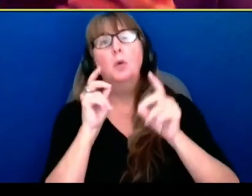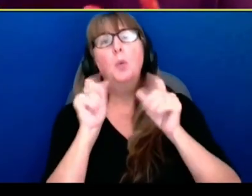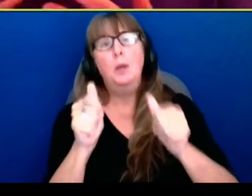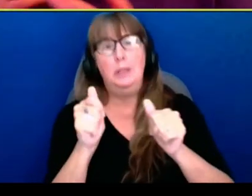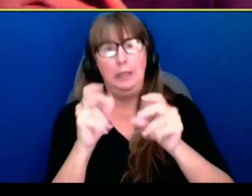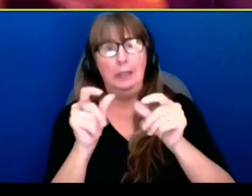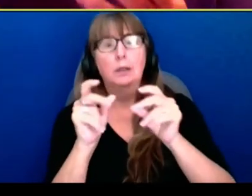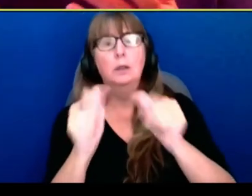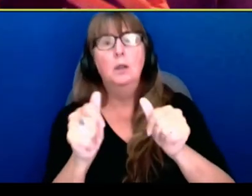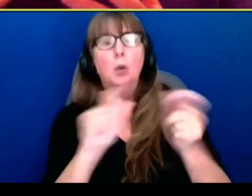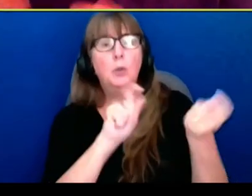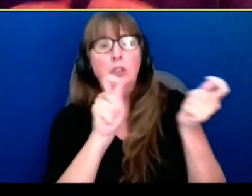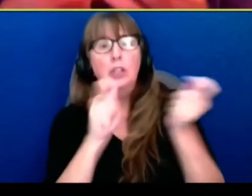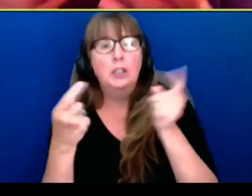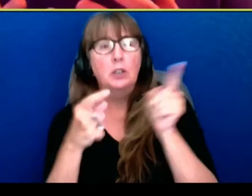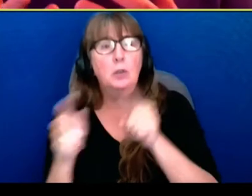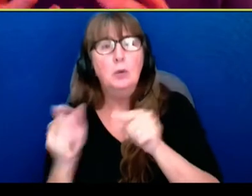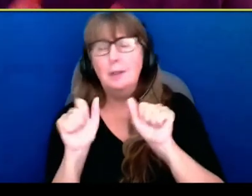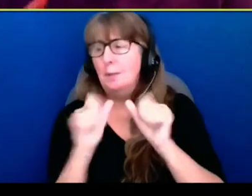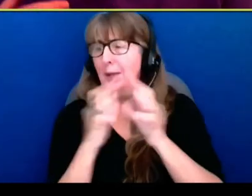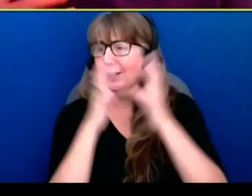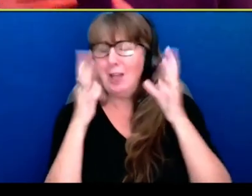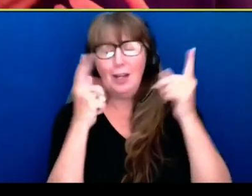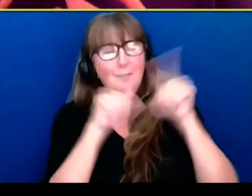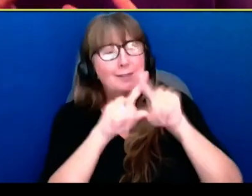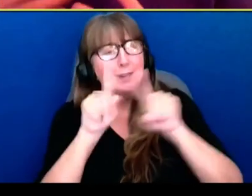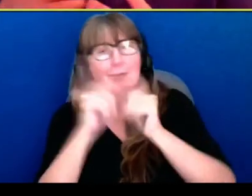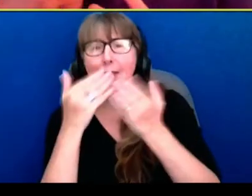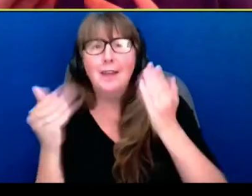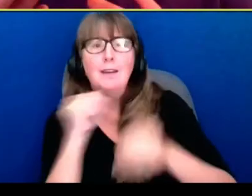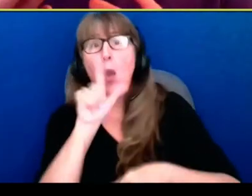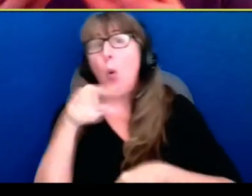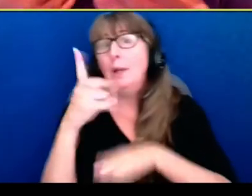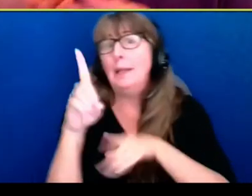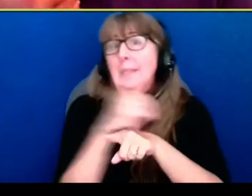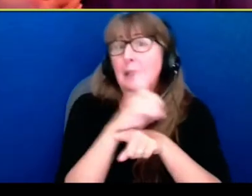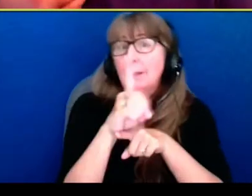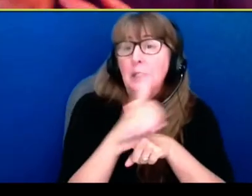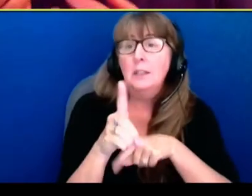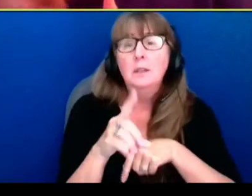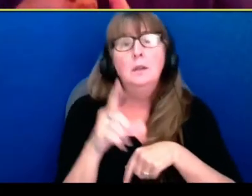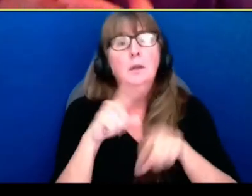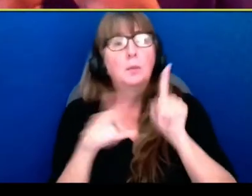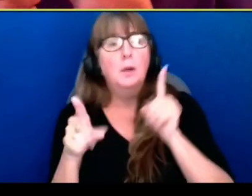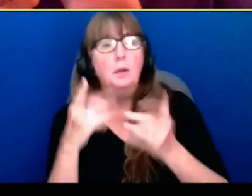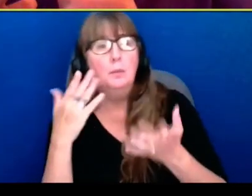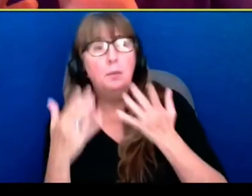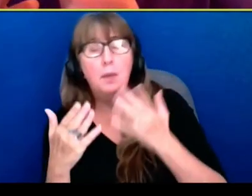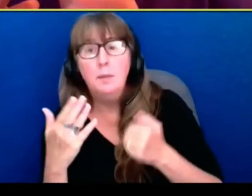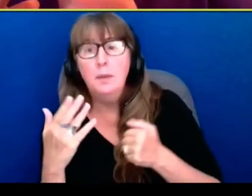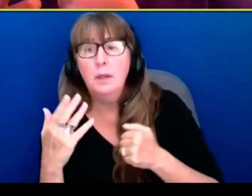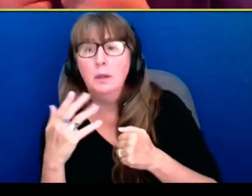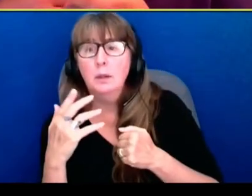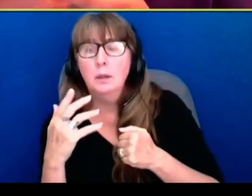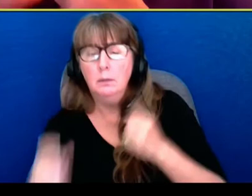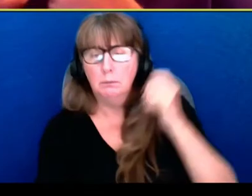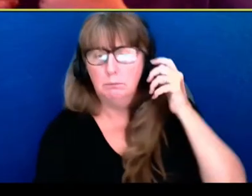And this can be a lot of different things, not just discipline, but say for instance Ian, for those of you who know me, Ian is deaf and also has CP (Cerebral Palsy).